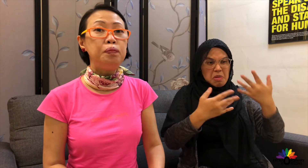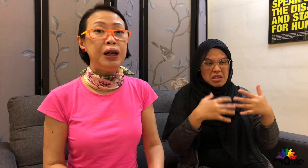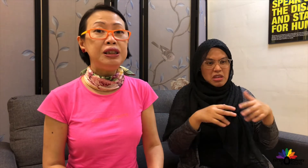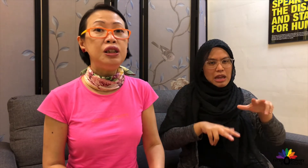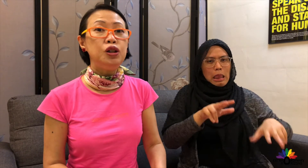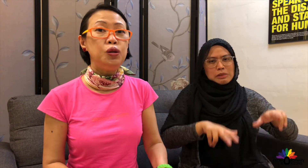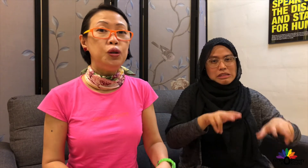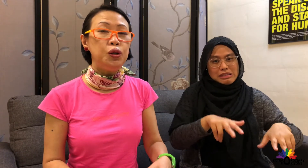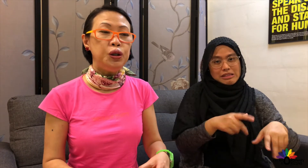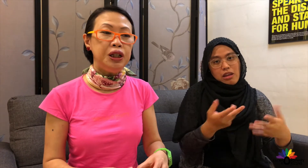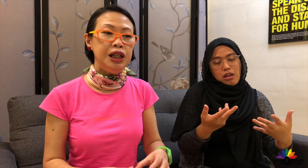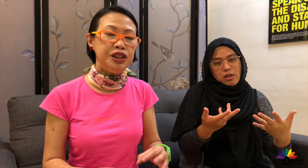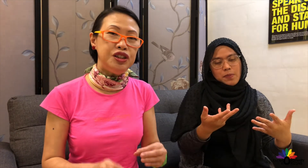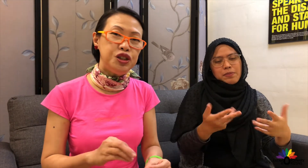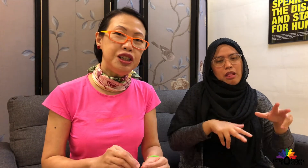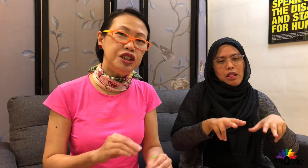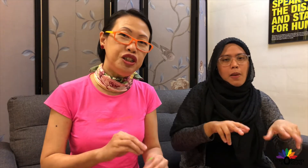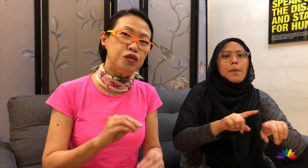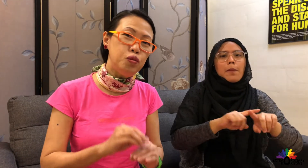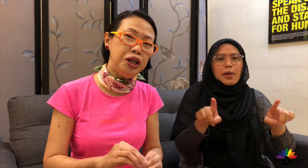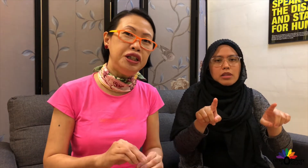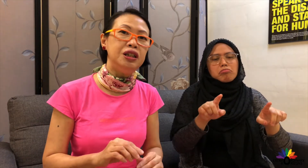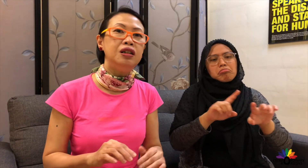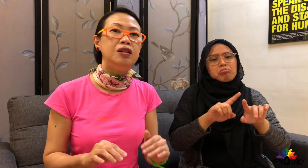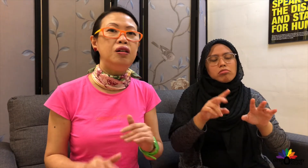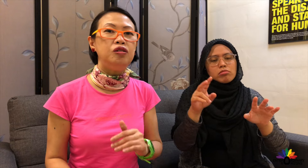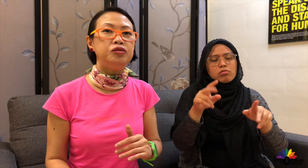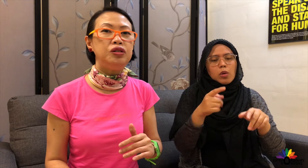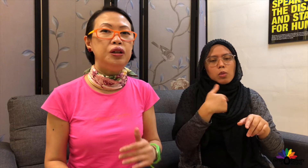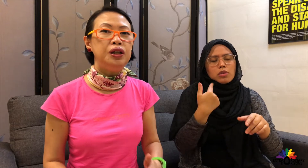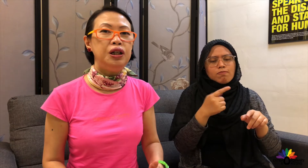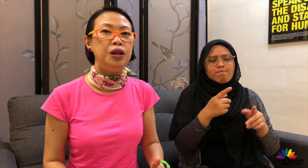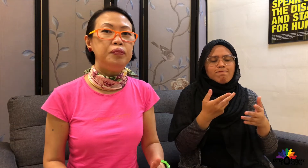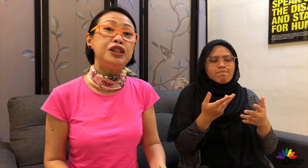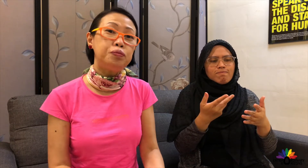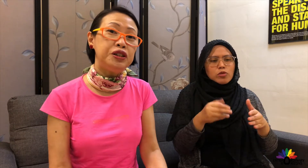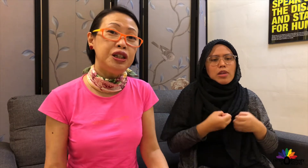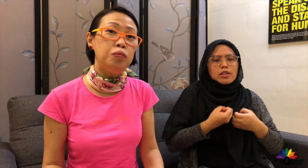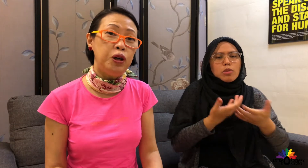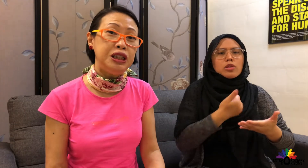but it is just a different way of expressing our body